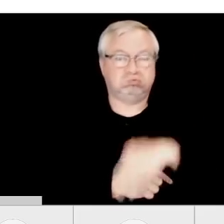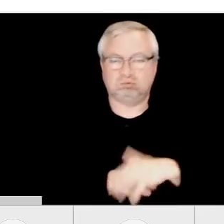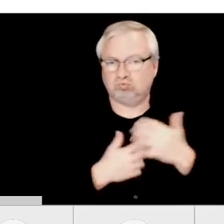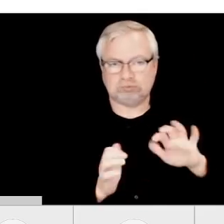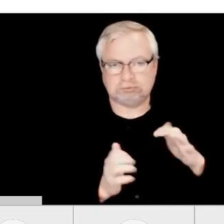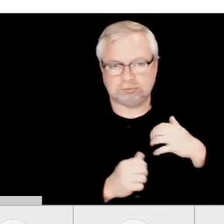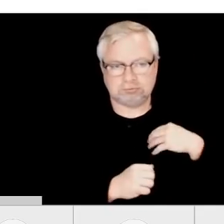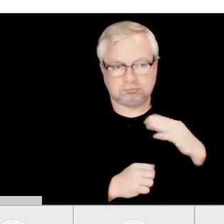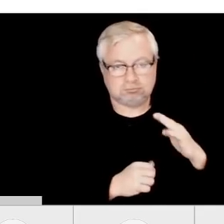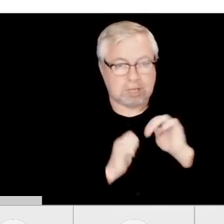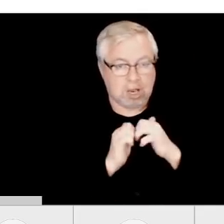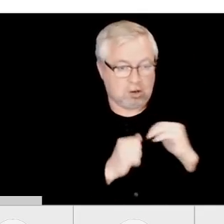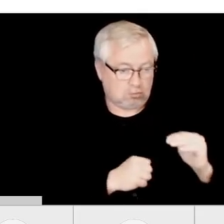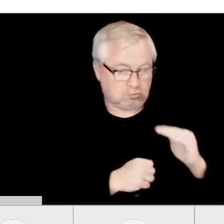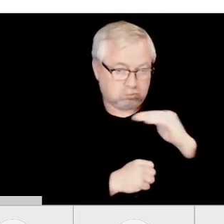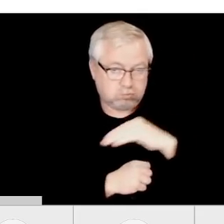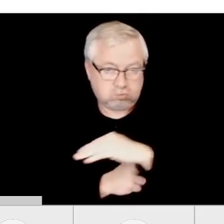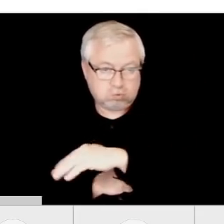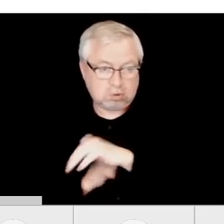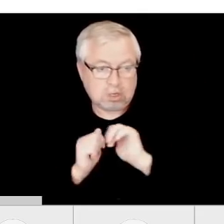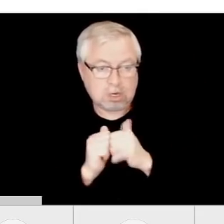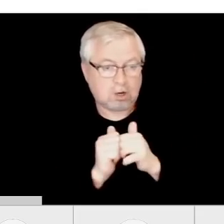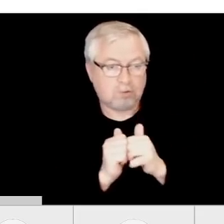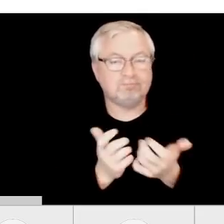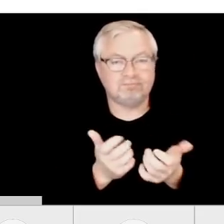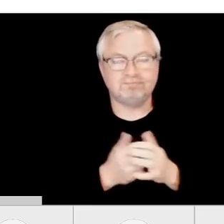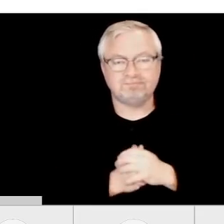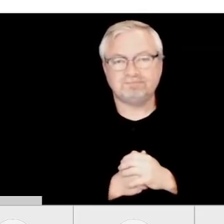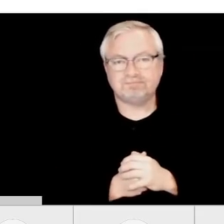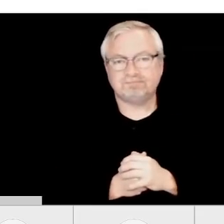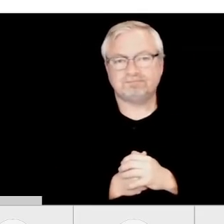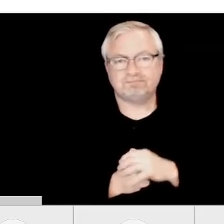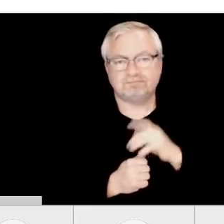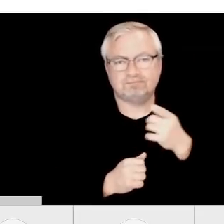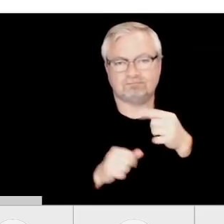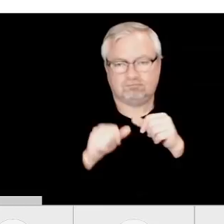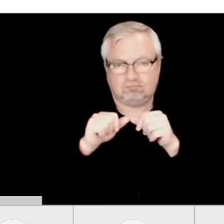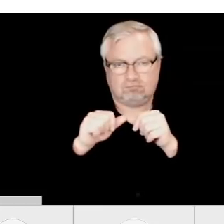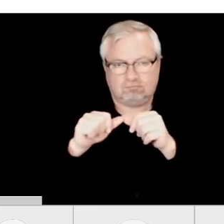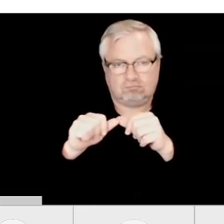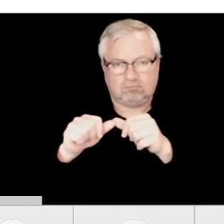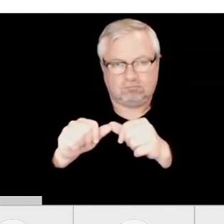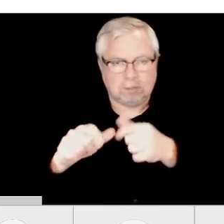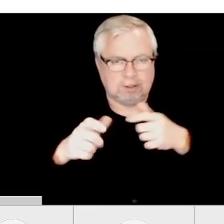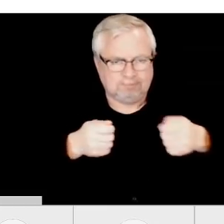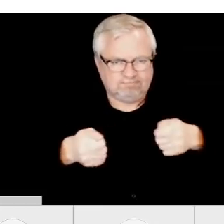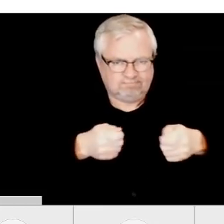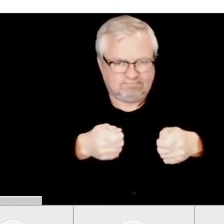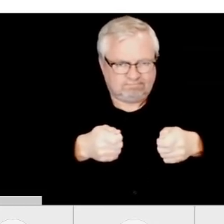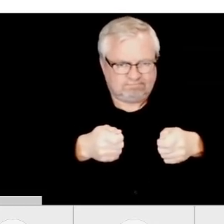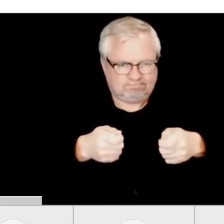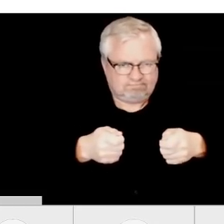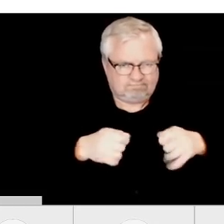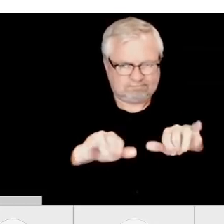I want to be clear to say this is not a recommendation from the research team.